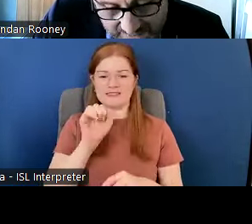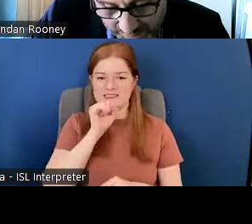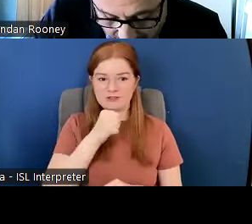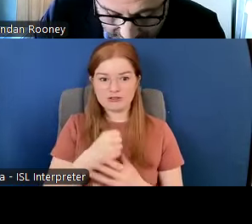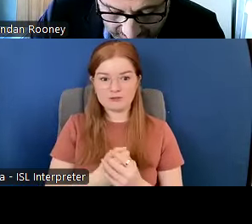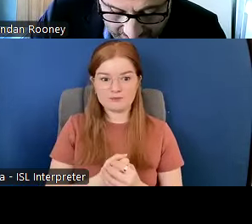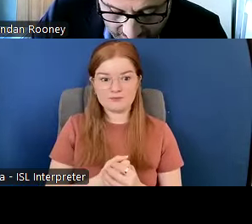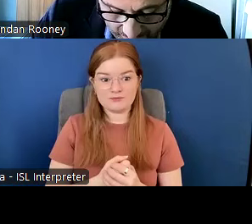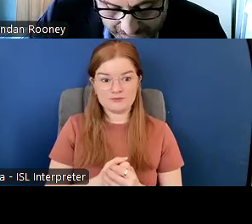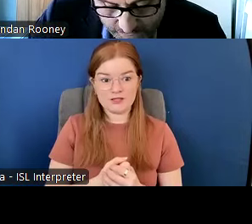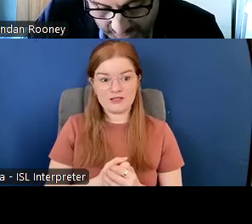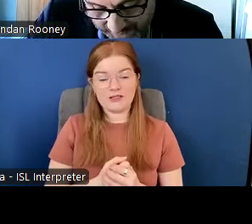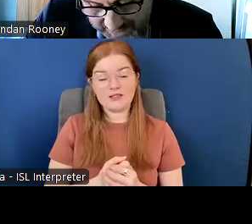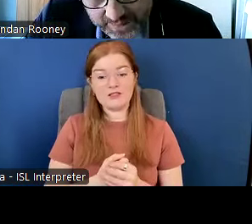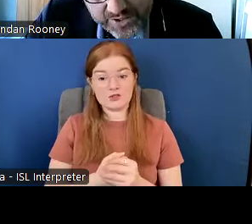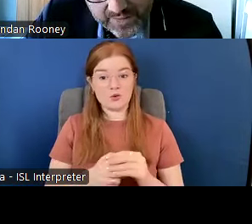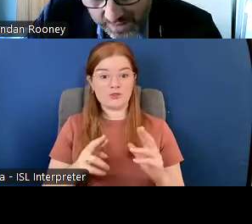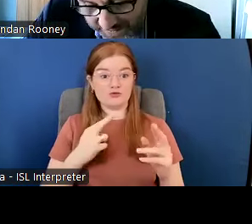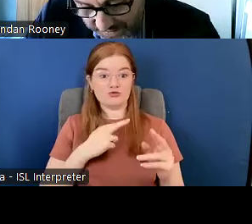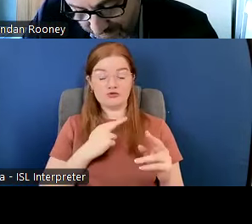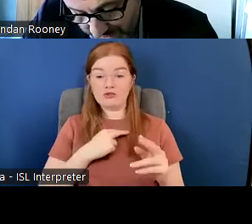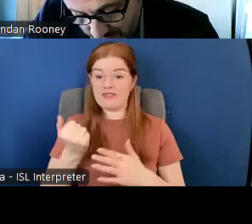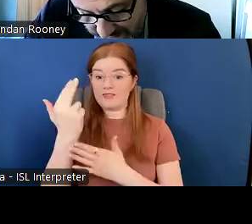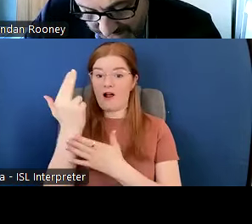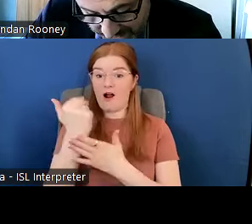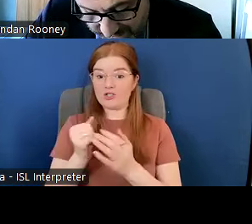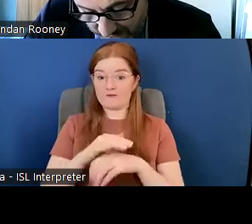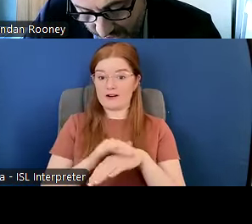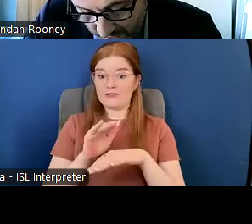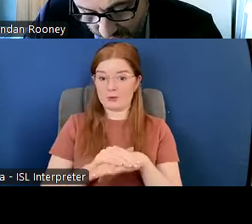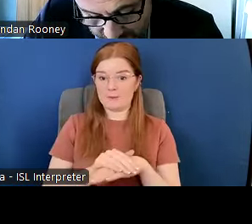the subtitle of the forthcoming exhibition, the art of friendship indicates Hone and